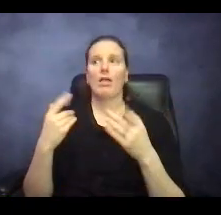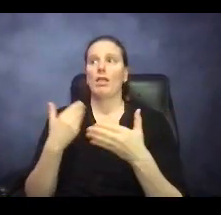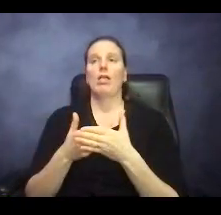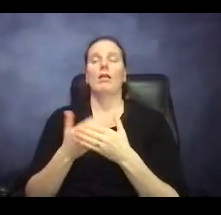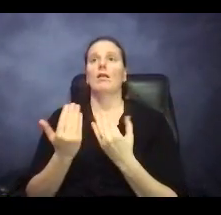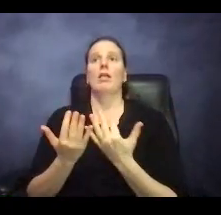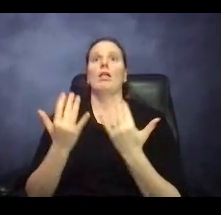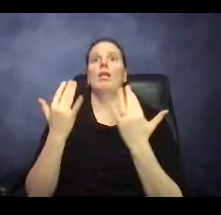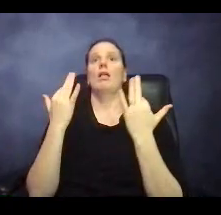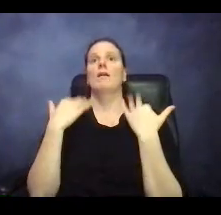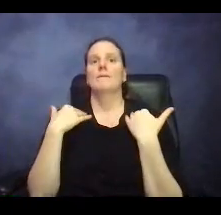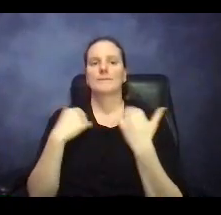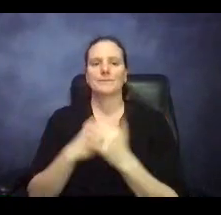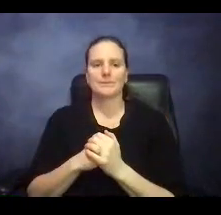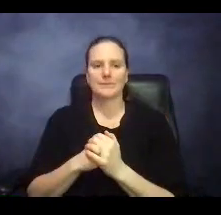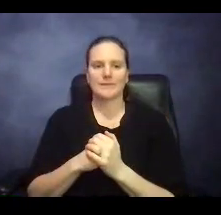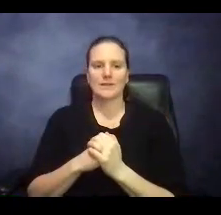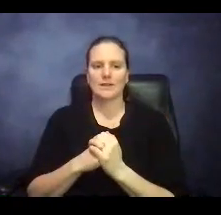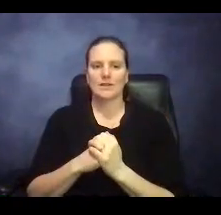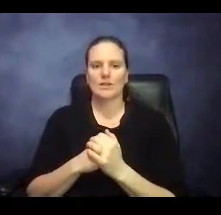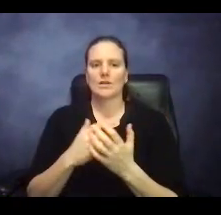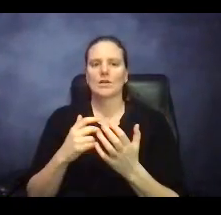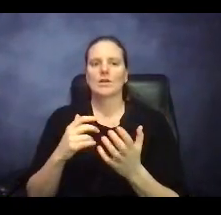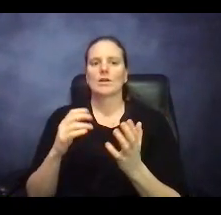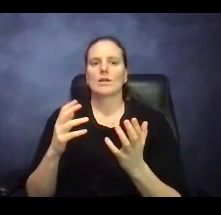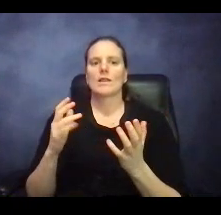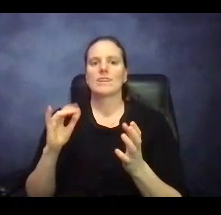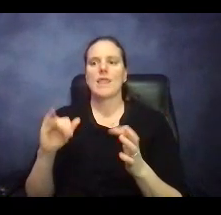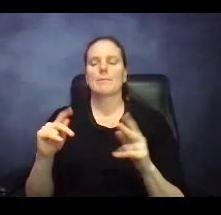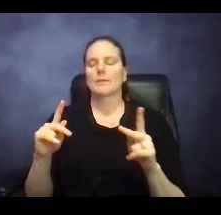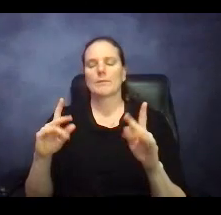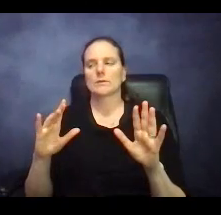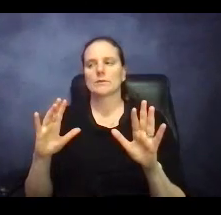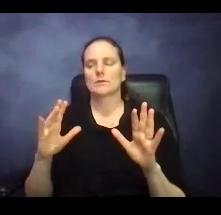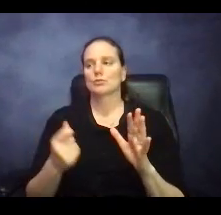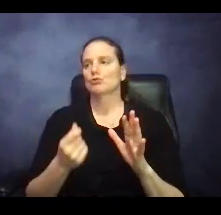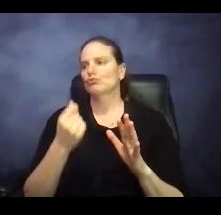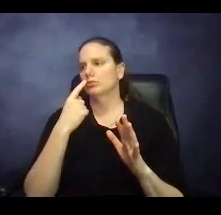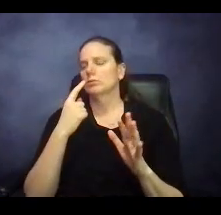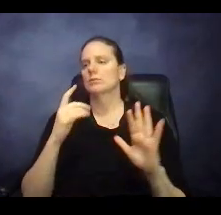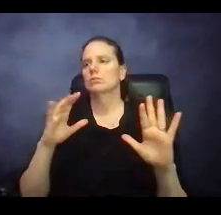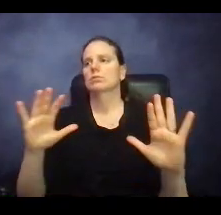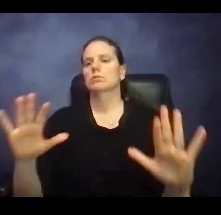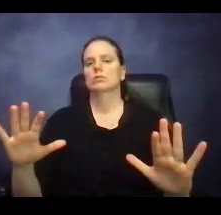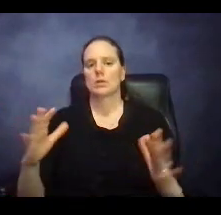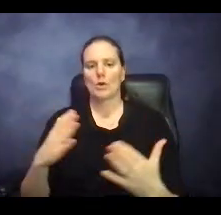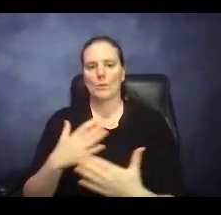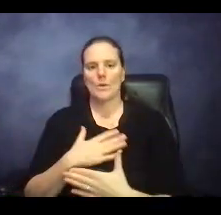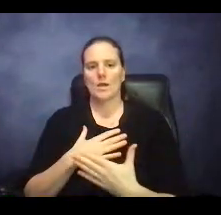The way I described this to my patients, it's like we Rhodiola rosea kind of pushes it away. So you have some breathing room and you can actually see and organize.